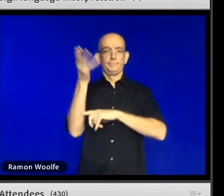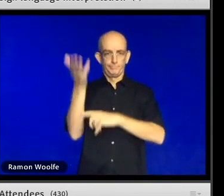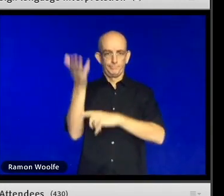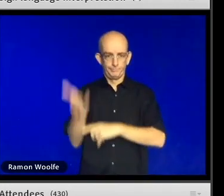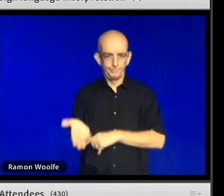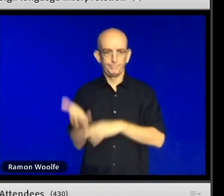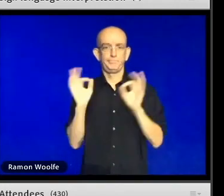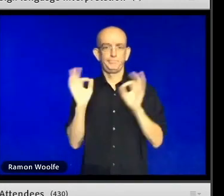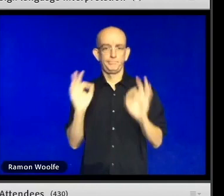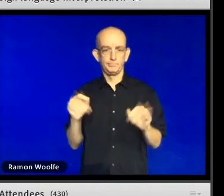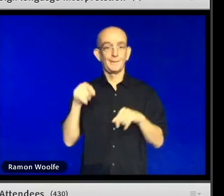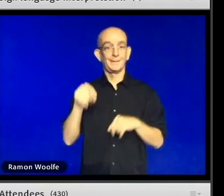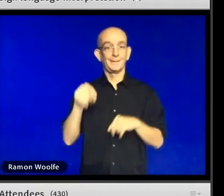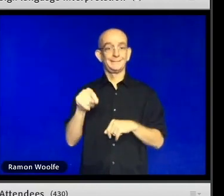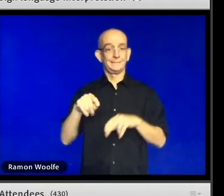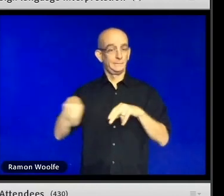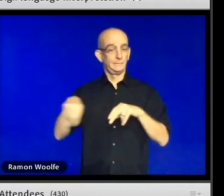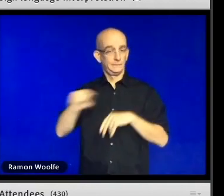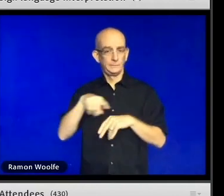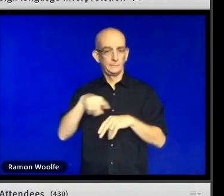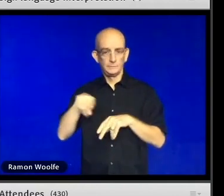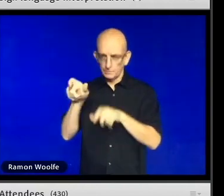between RIADIS and UN agency. It is located as I mentioned in Ecuador. Then we'll have